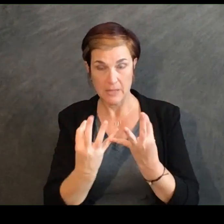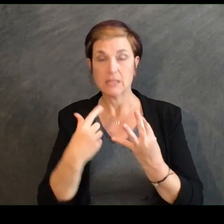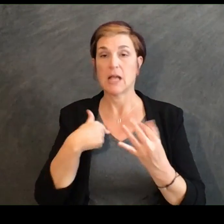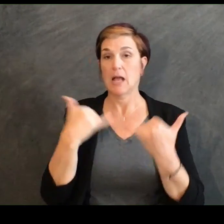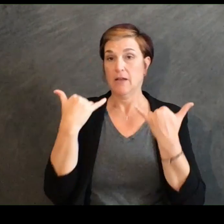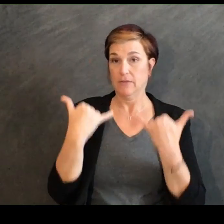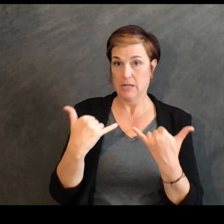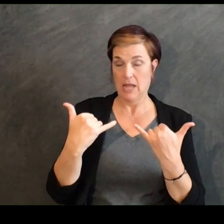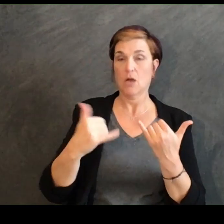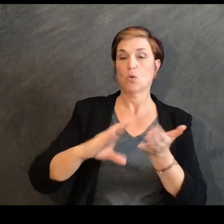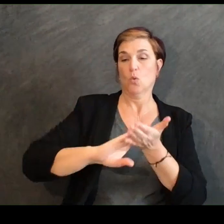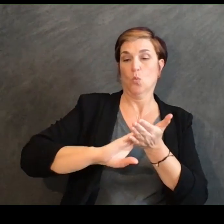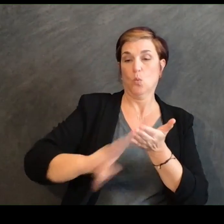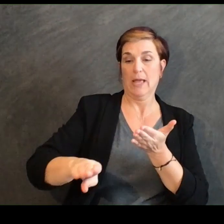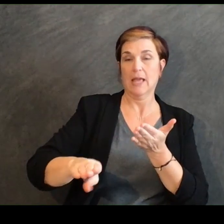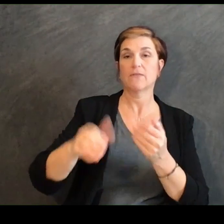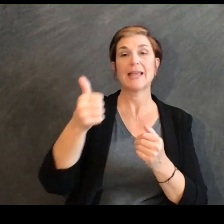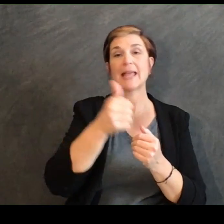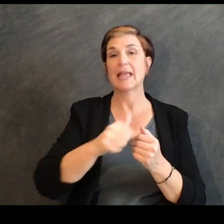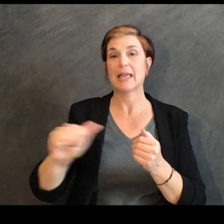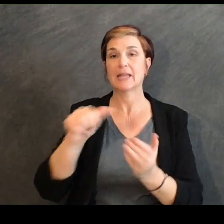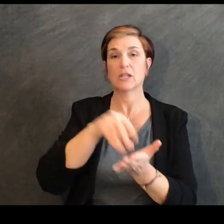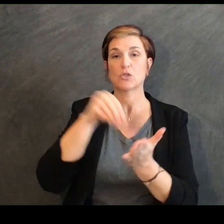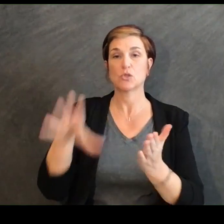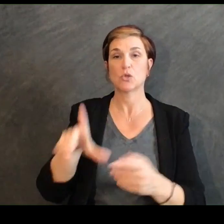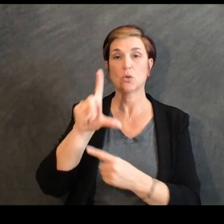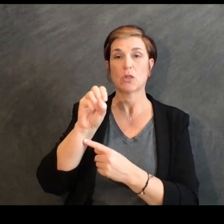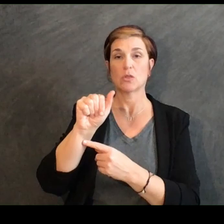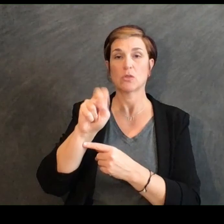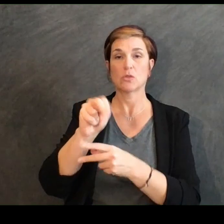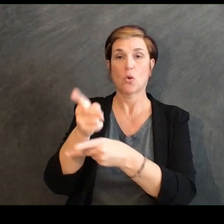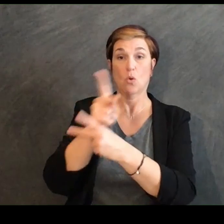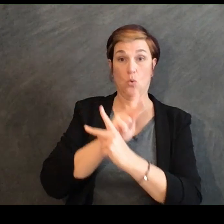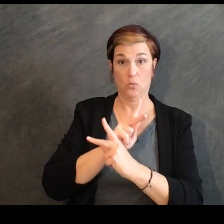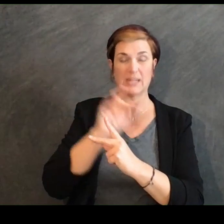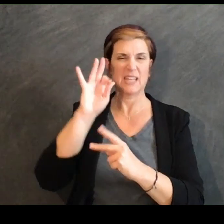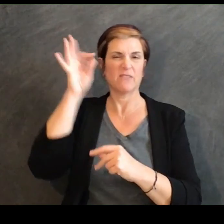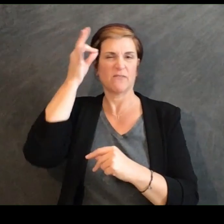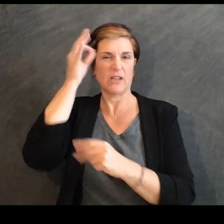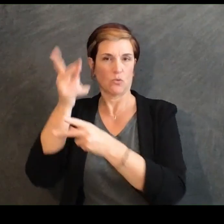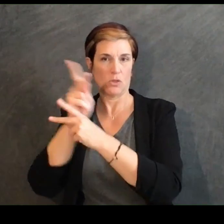student loans held by federal government agencies and that will be until further